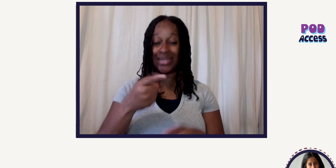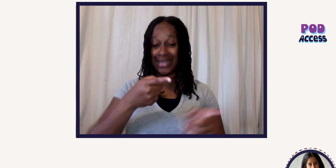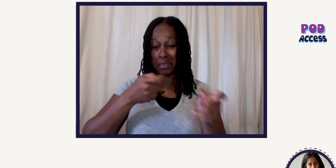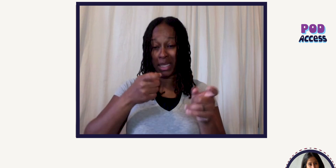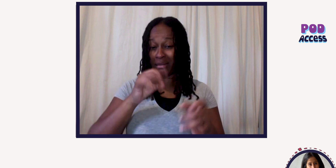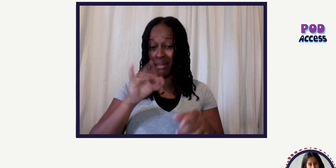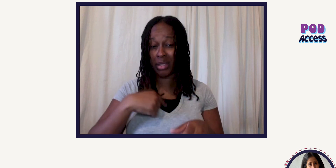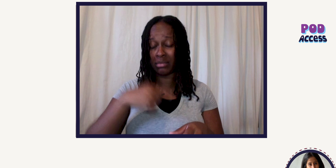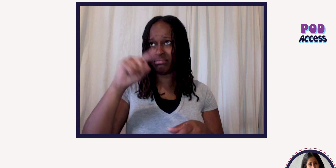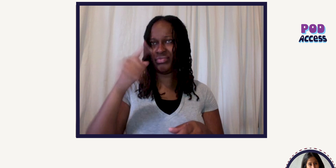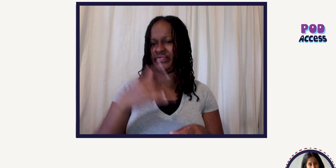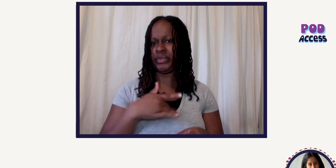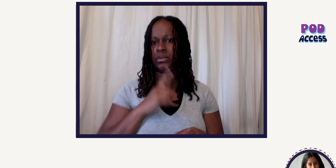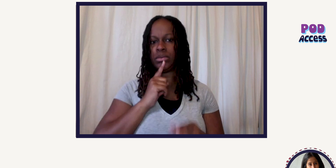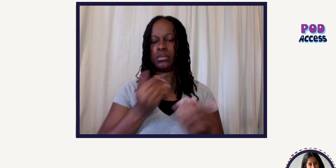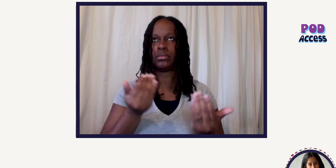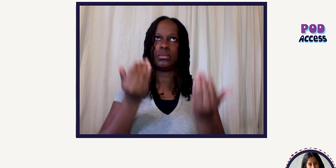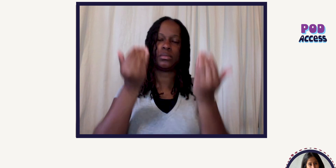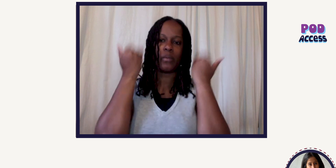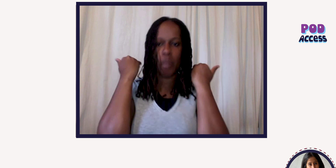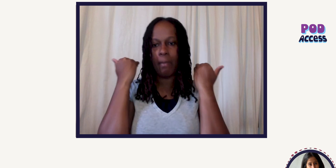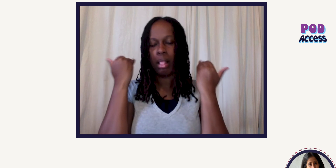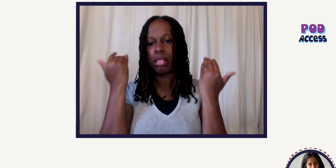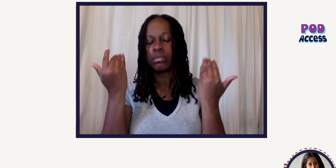Just the speed of it I find really overwhelming, especially with Twitter.